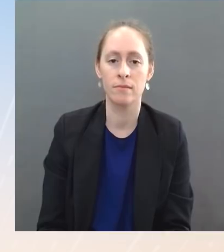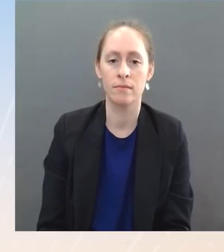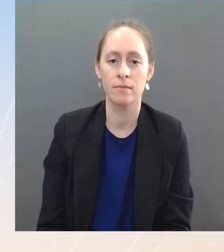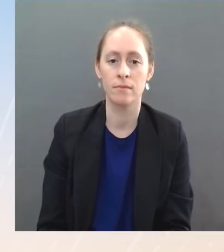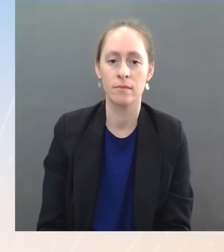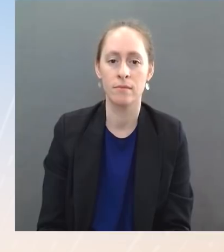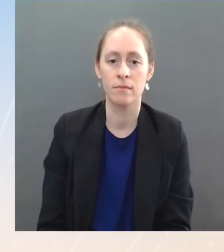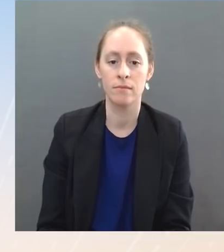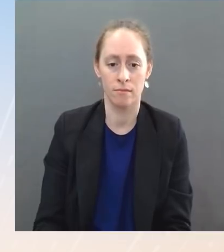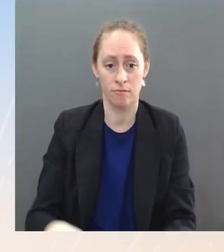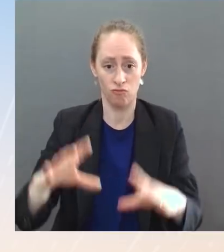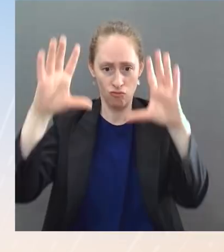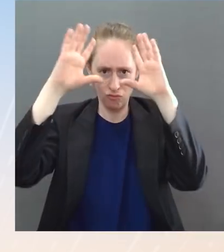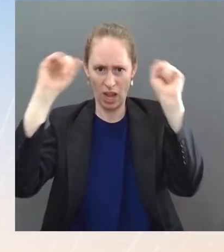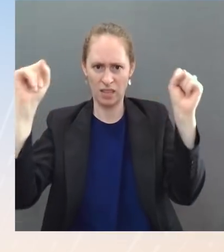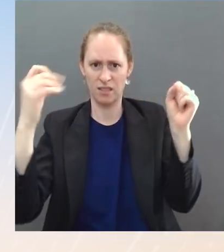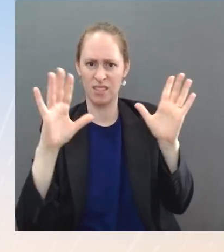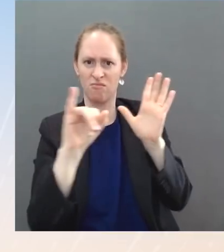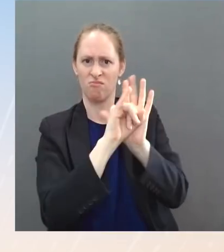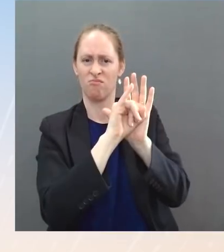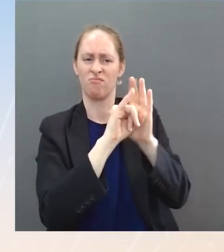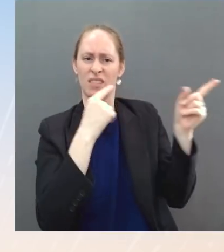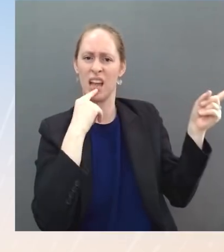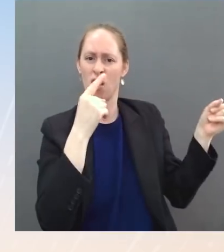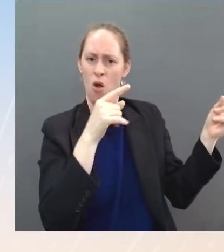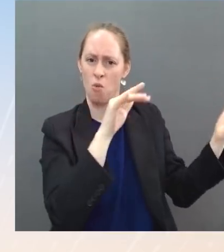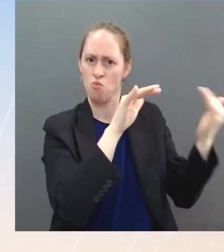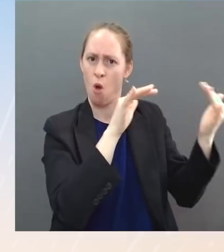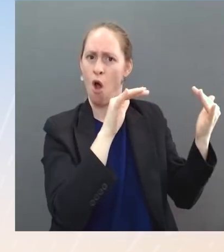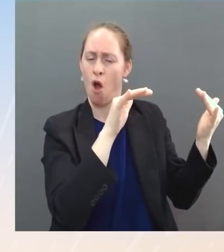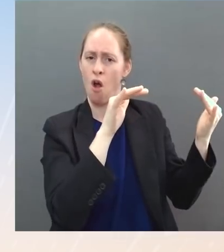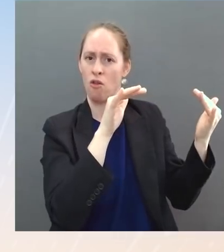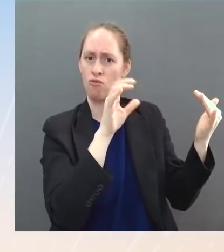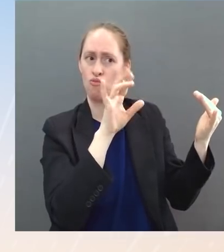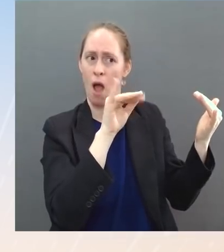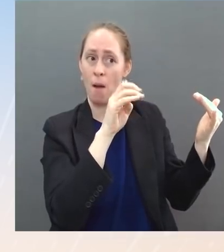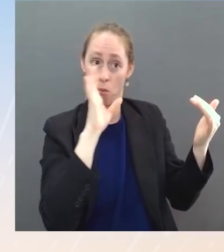Would it be at the International Criminal Court or at some other tribunal? Mr. Sullivan: So, we have to consult